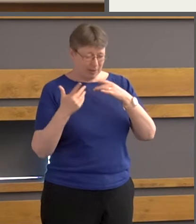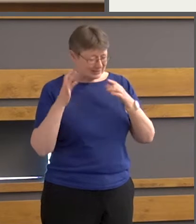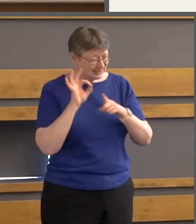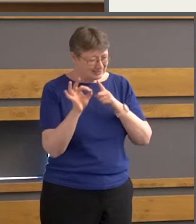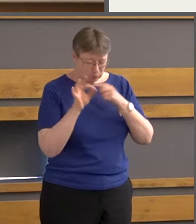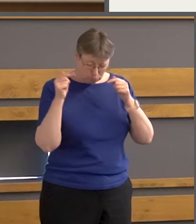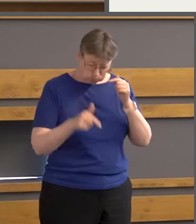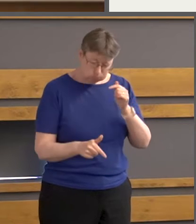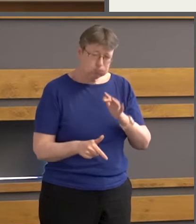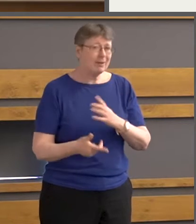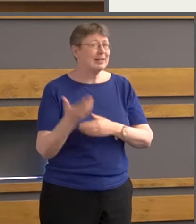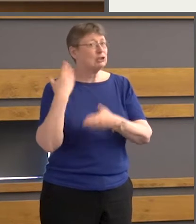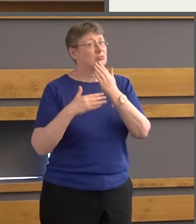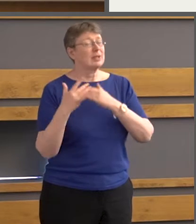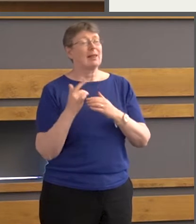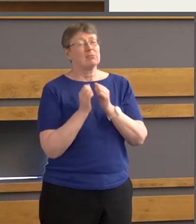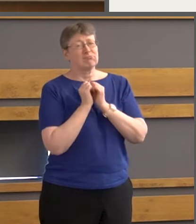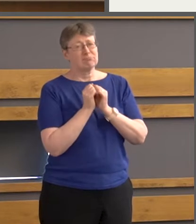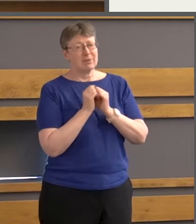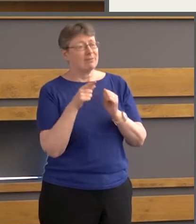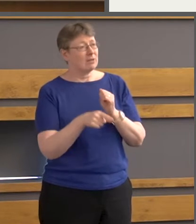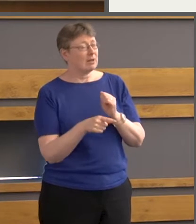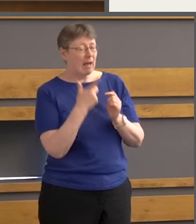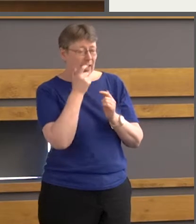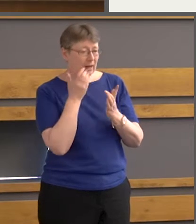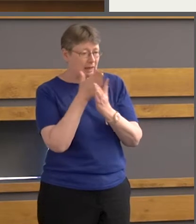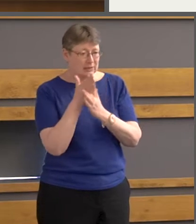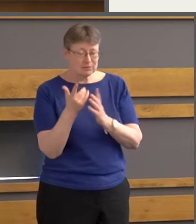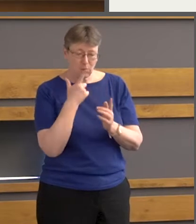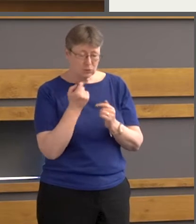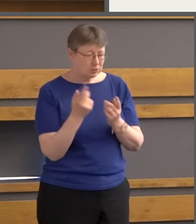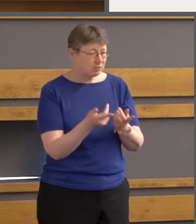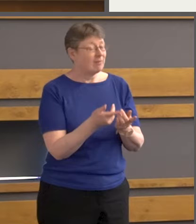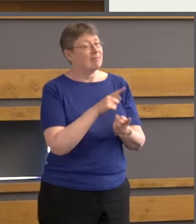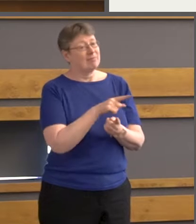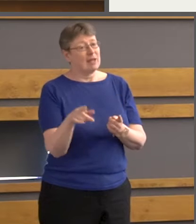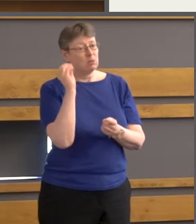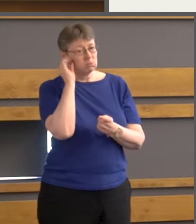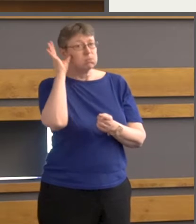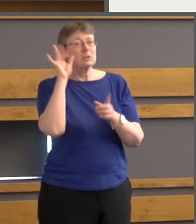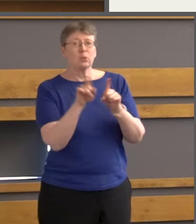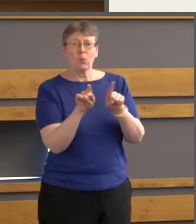and it's been invaluable having access not only to their collections, but also to their expertise while developing this work